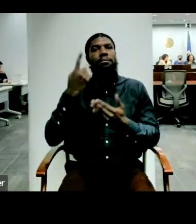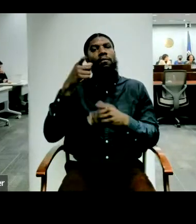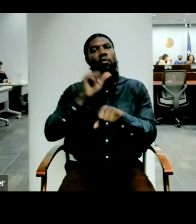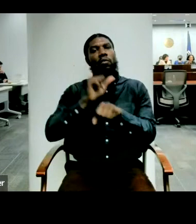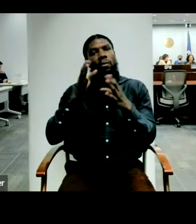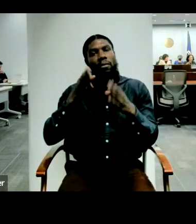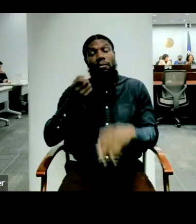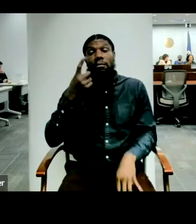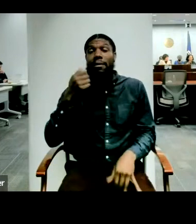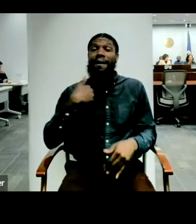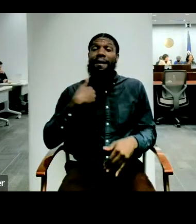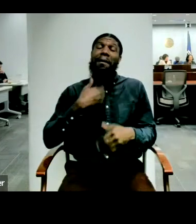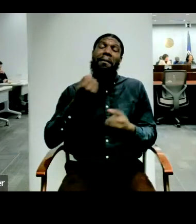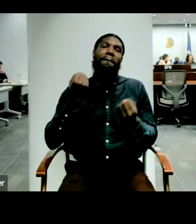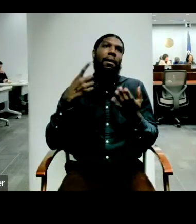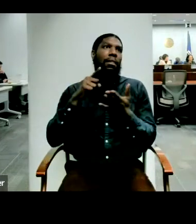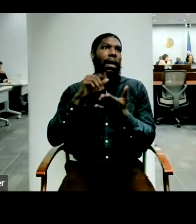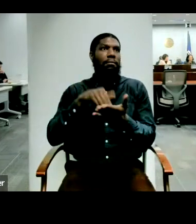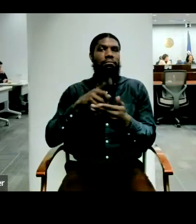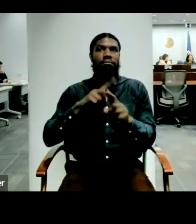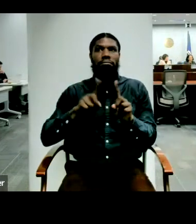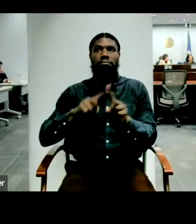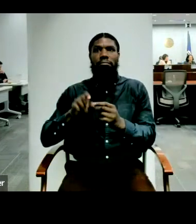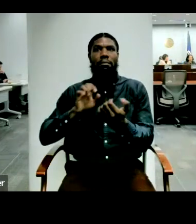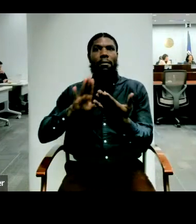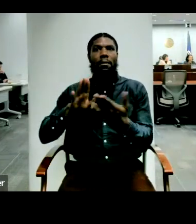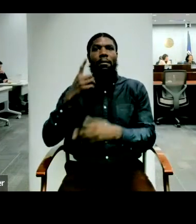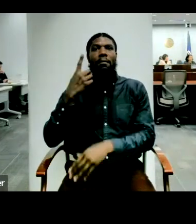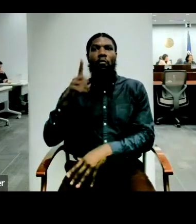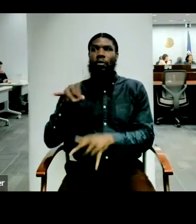are a thousand different approaches to a, you know, the same issue.